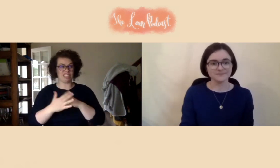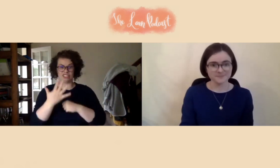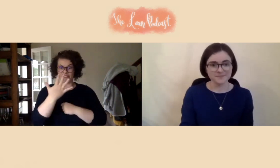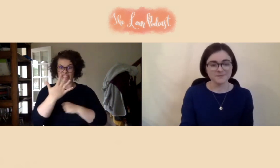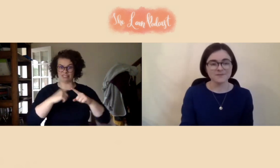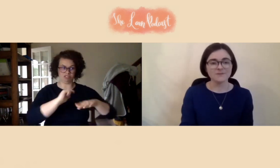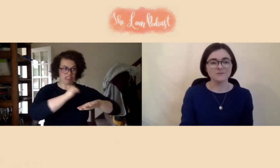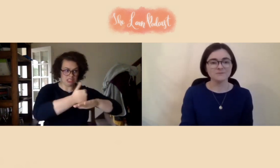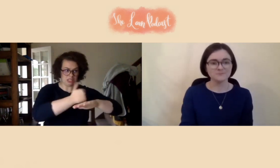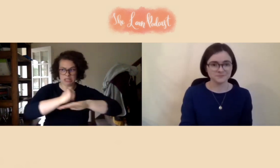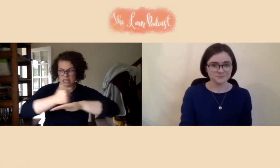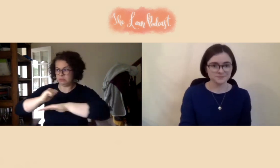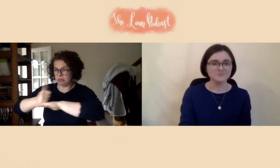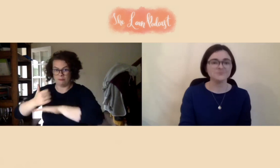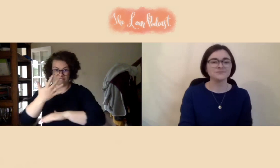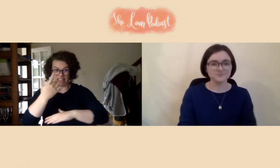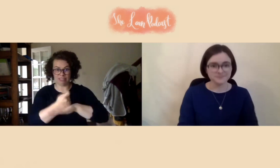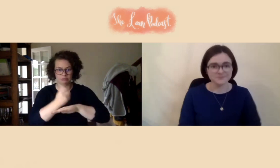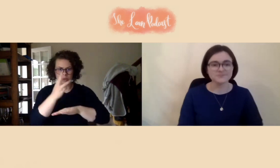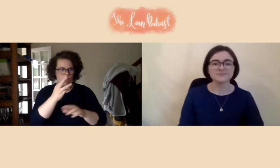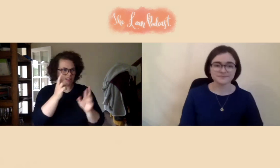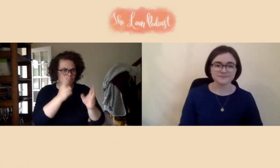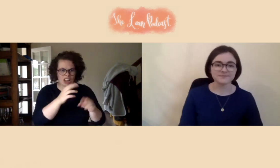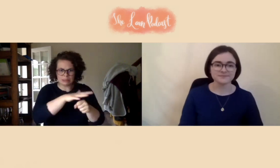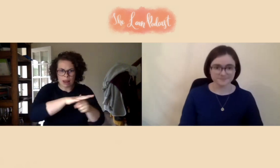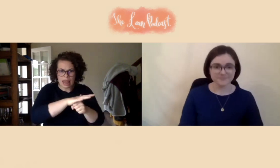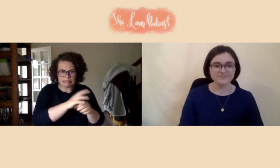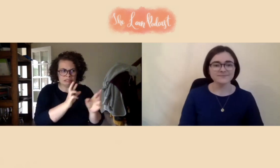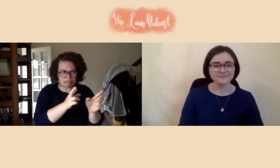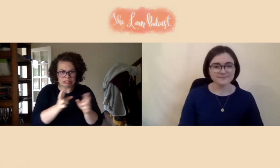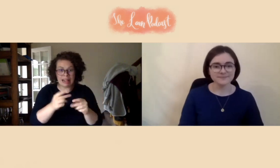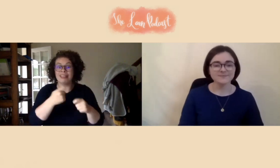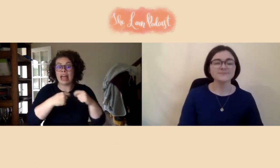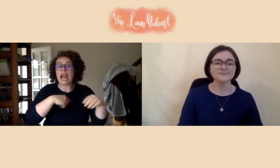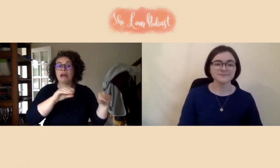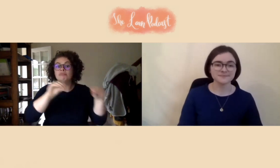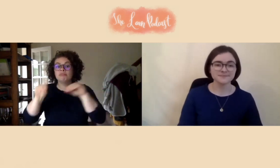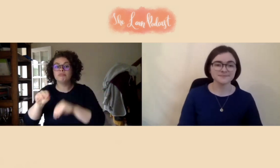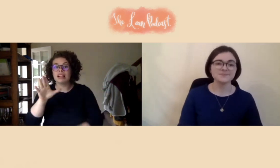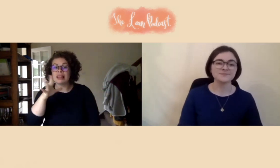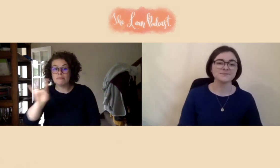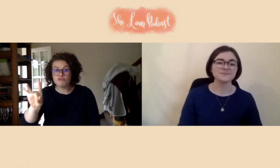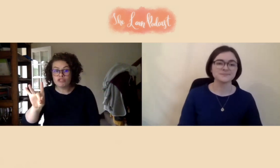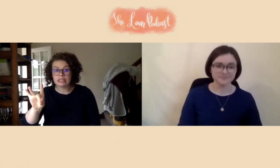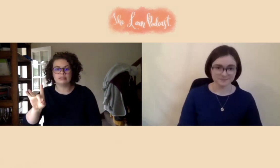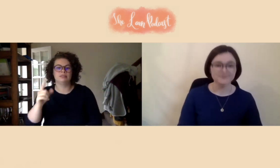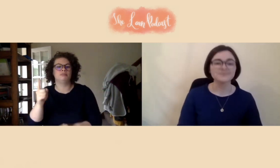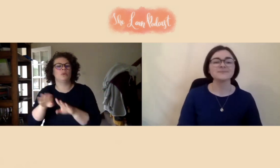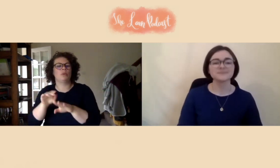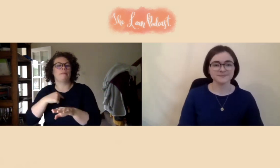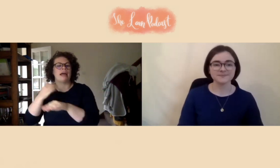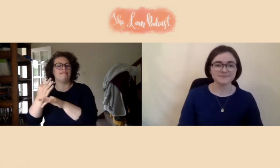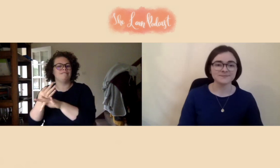trying to find the right place. And then I relocated home to be with my family, and got a really nice space going, but it was still changed.